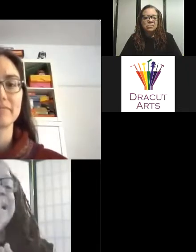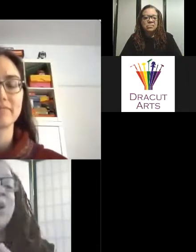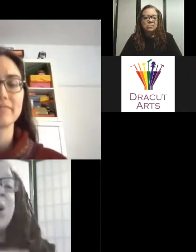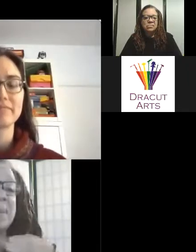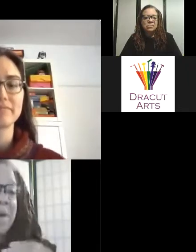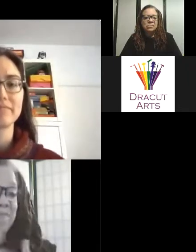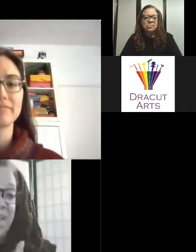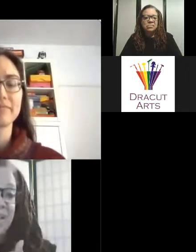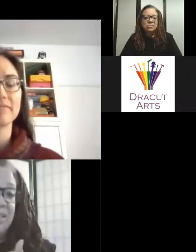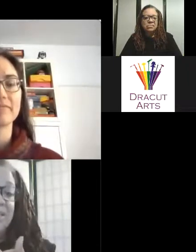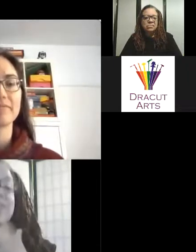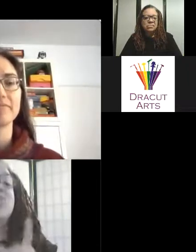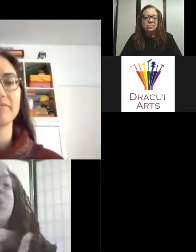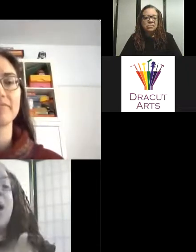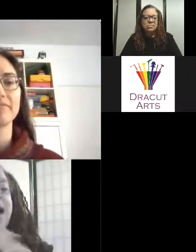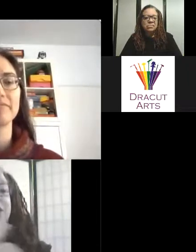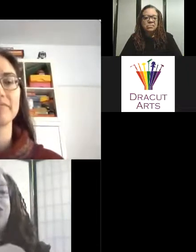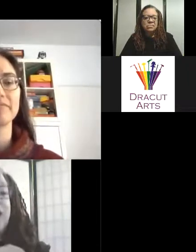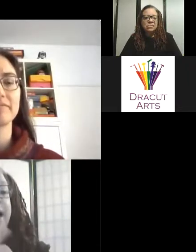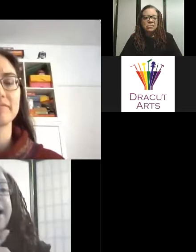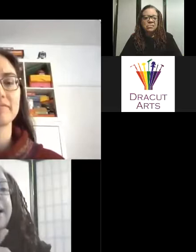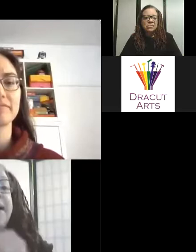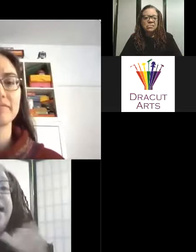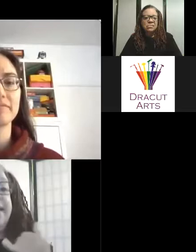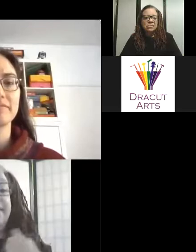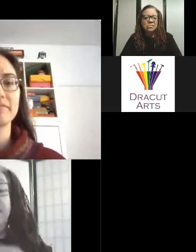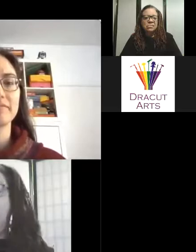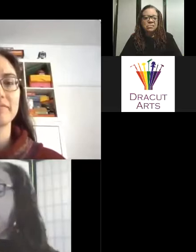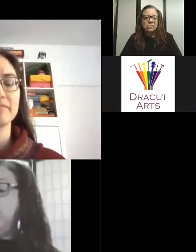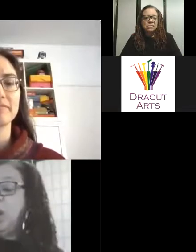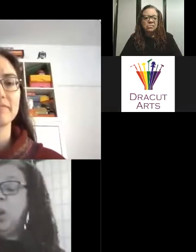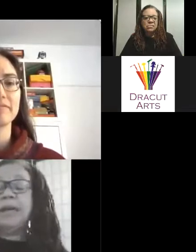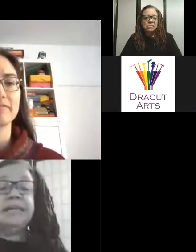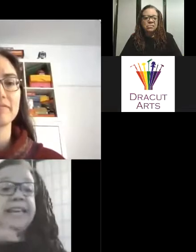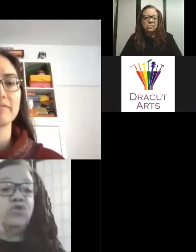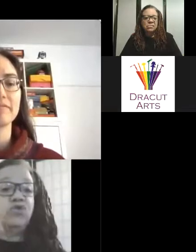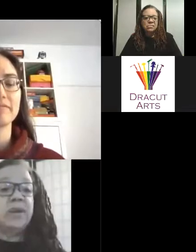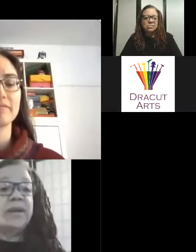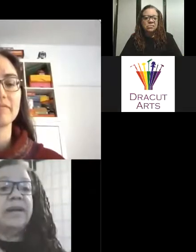And our job, as people looking back at this history, is not to not necessarily